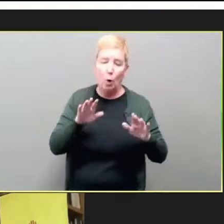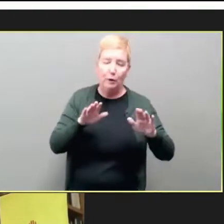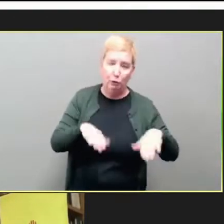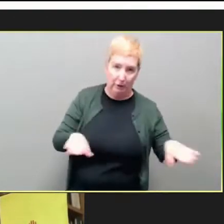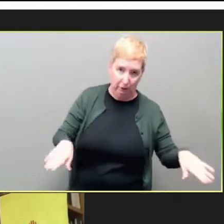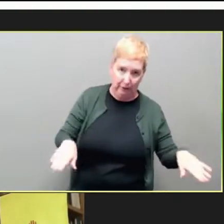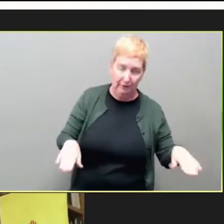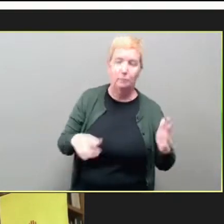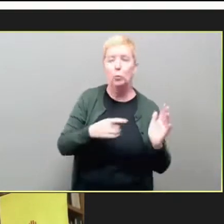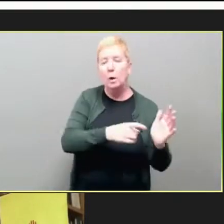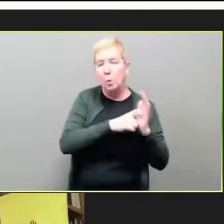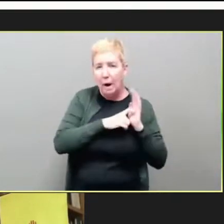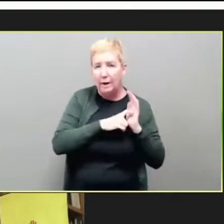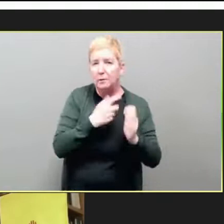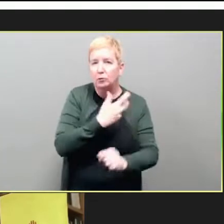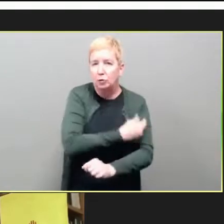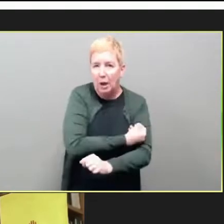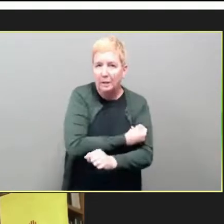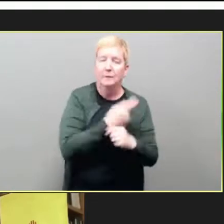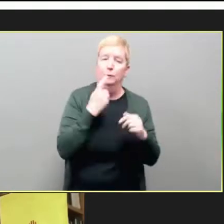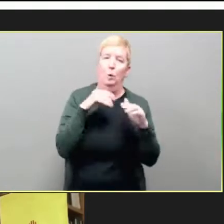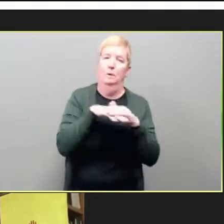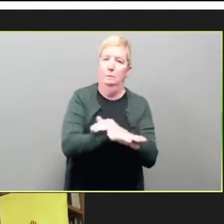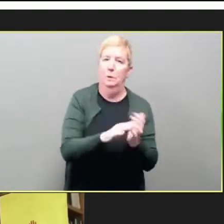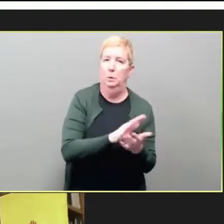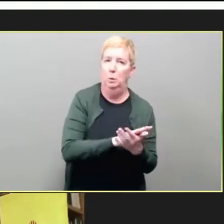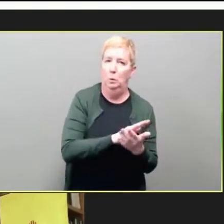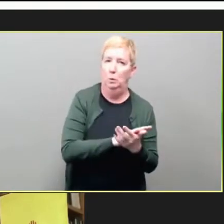immunizations to enter school, and I just wasn't sure how the COVID-19